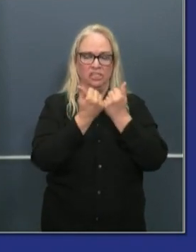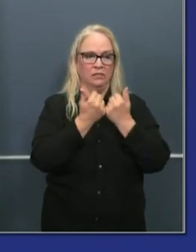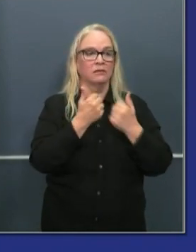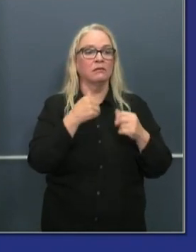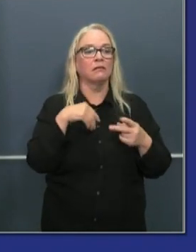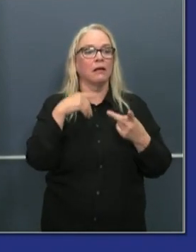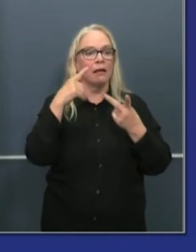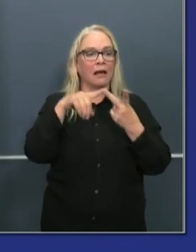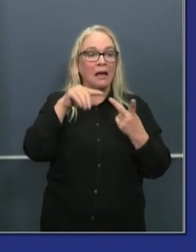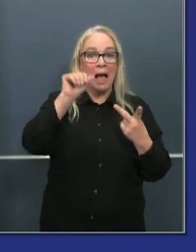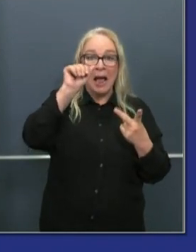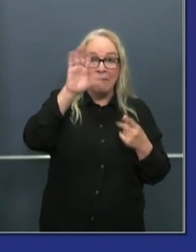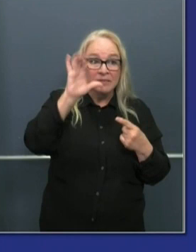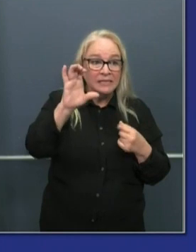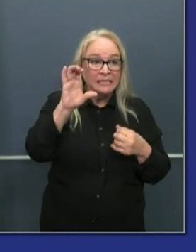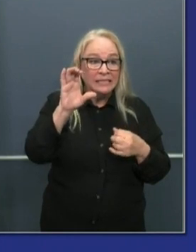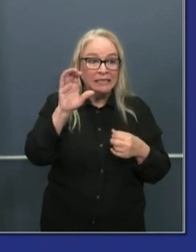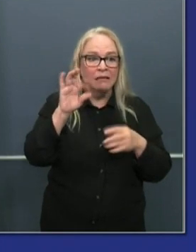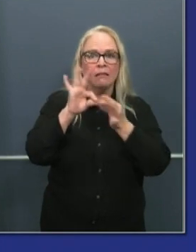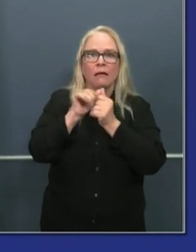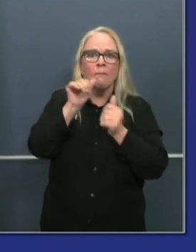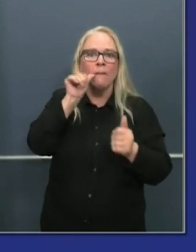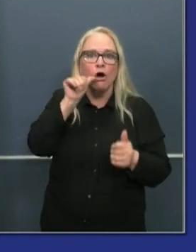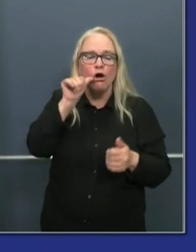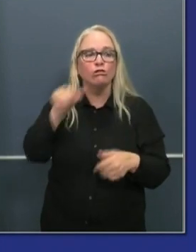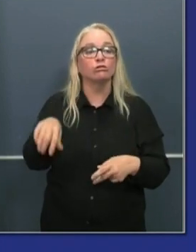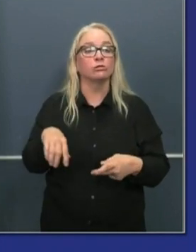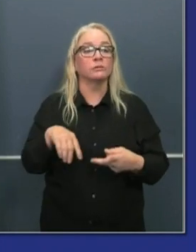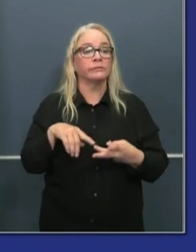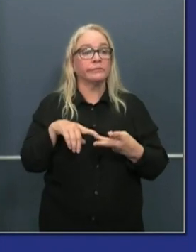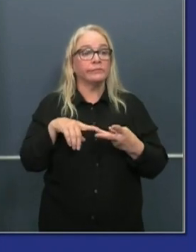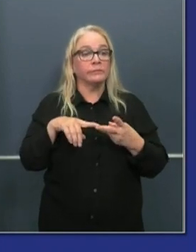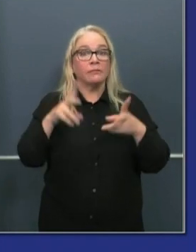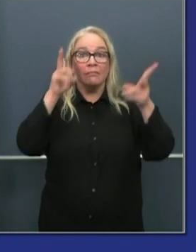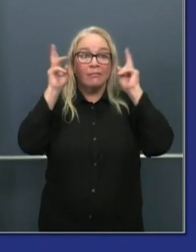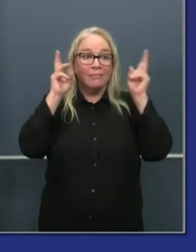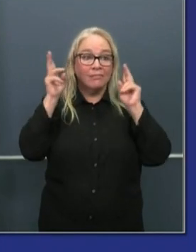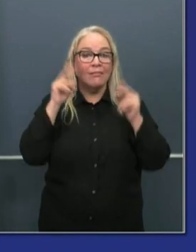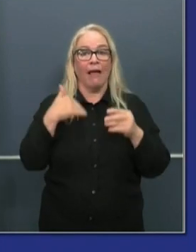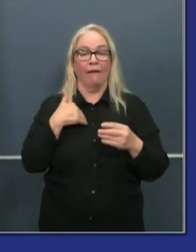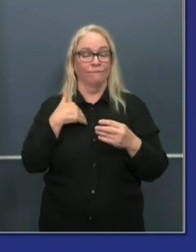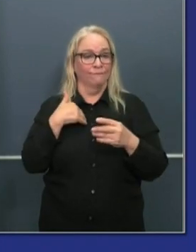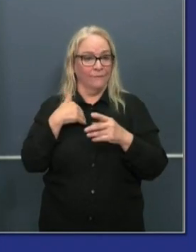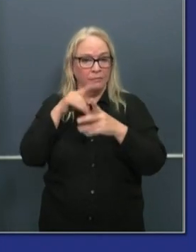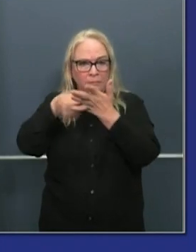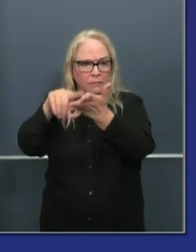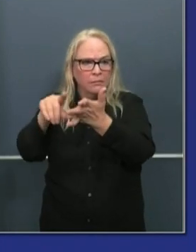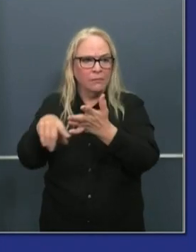AND WE ARE CROSS POLLINATING ENFORCEMENT IN EVERY SECTOR. SO CAL OSHA IS ONE OF THOSE SECTORS ON HEALTH AND SAFETY